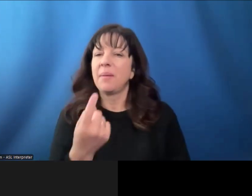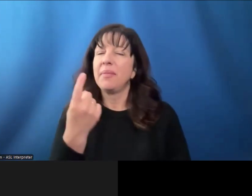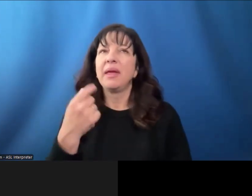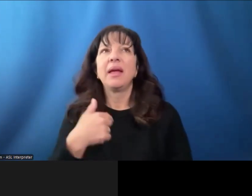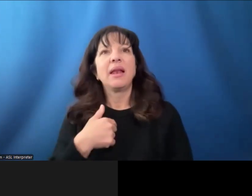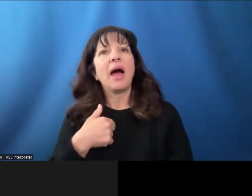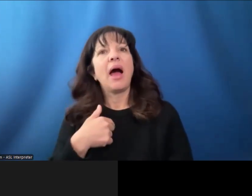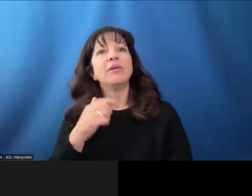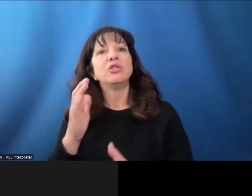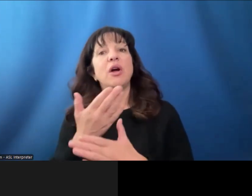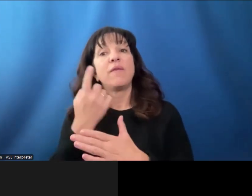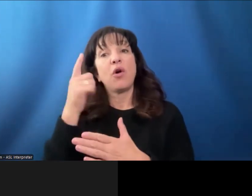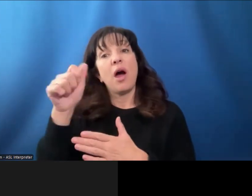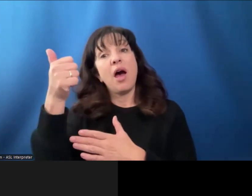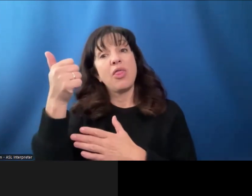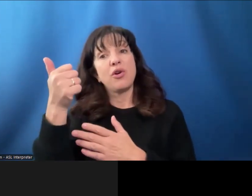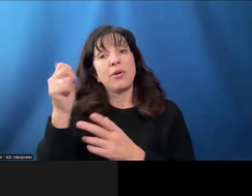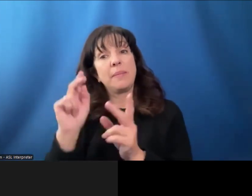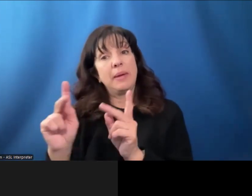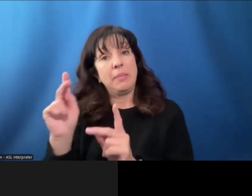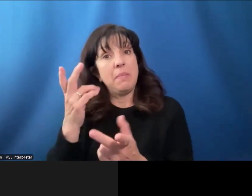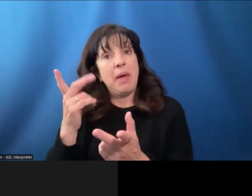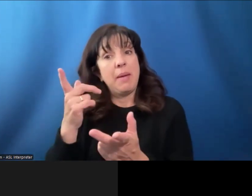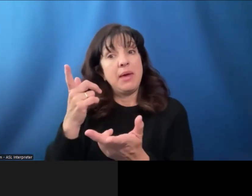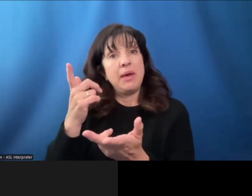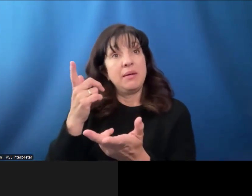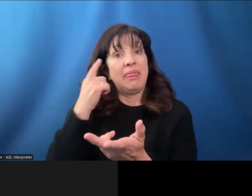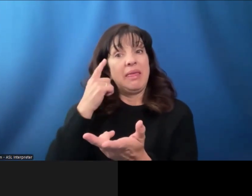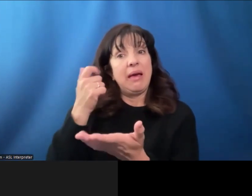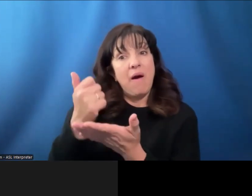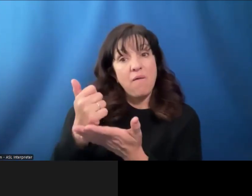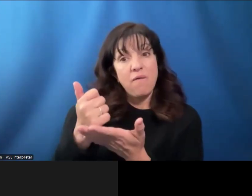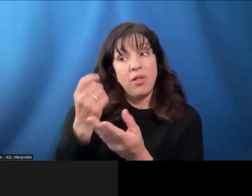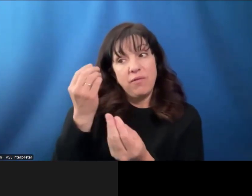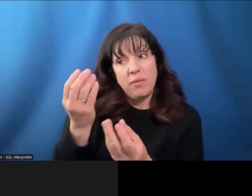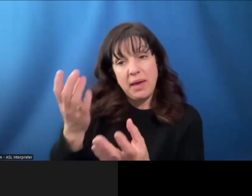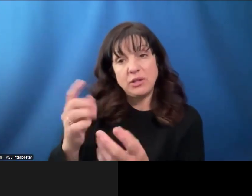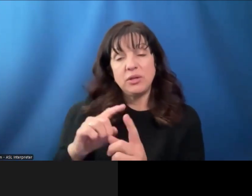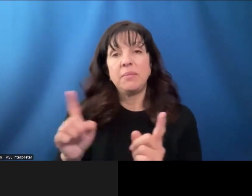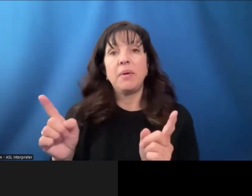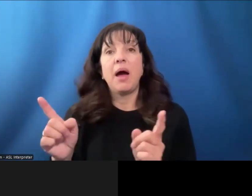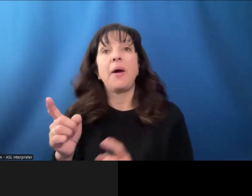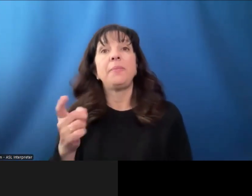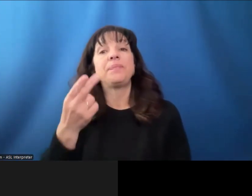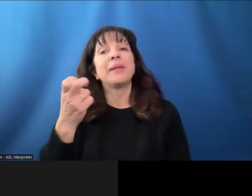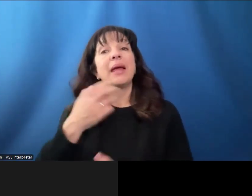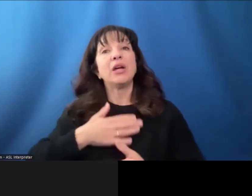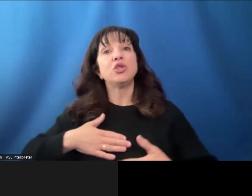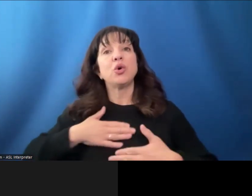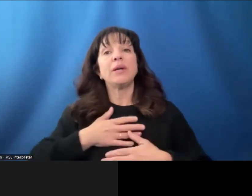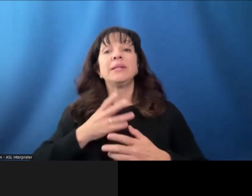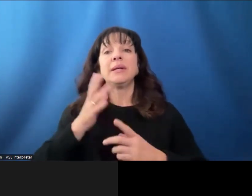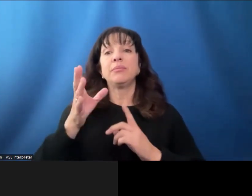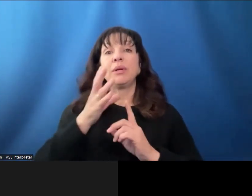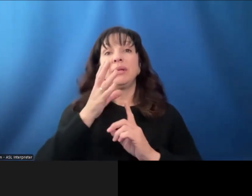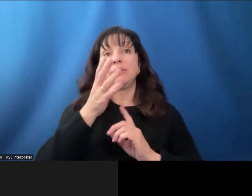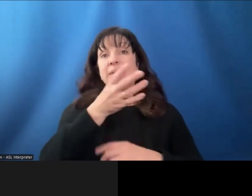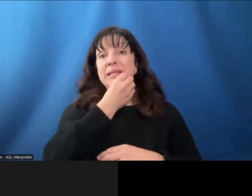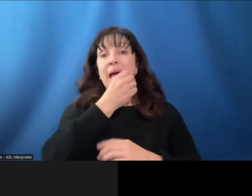share for other viewers that might find it helpful. He enjoys pretending he's a scientist. So we have all these science